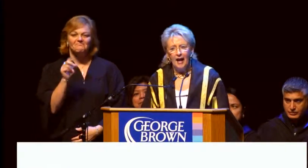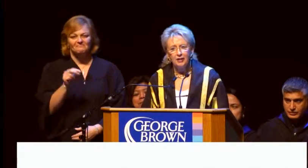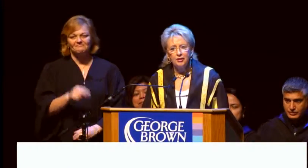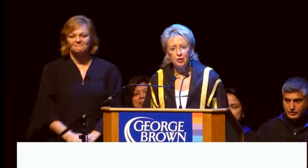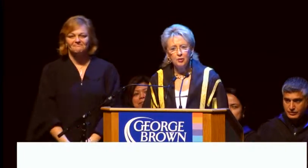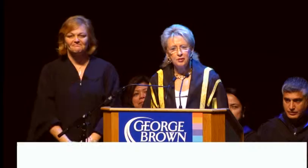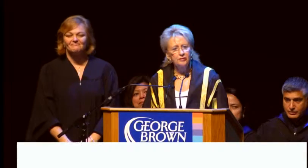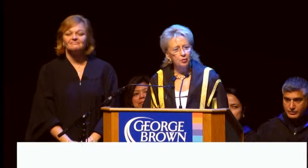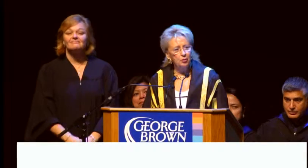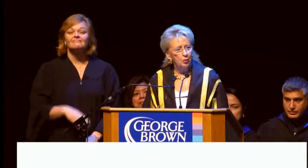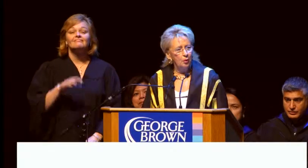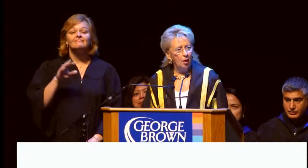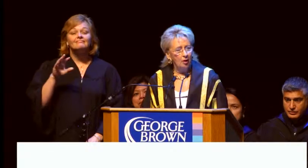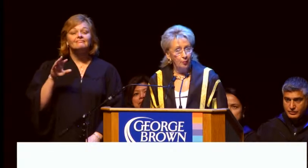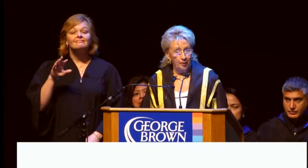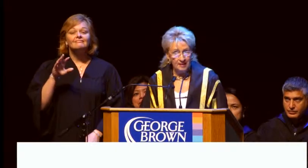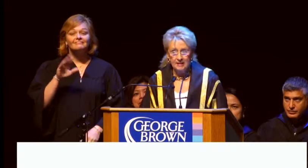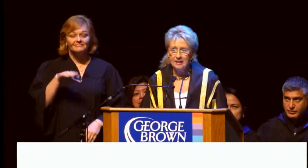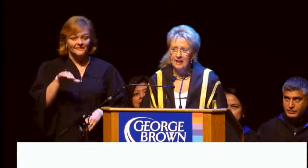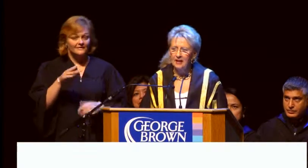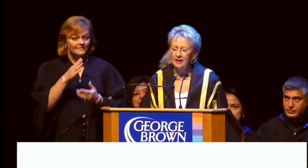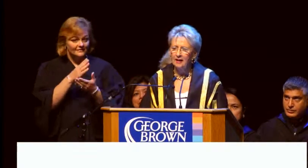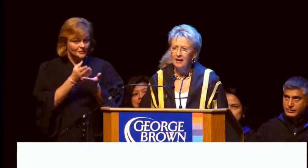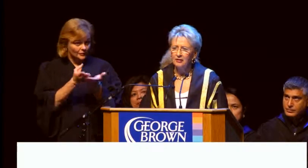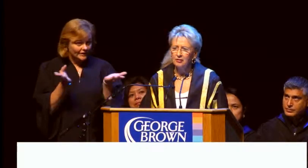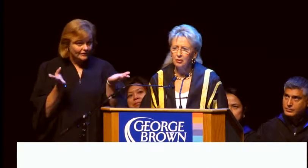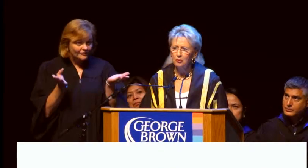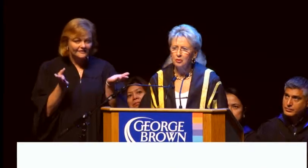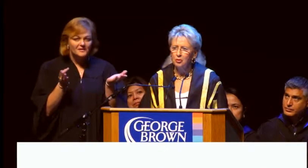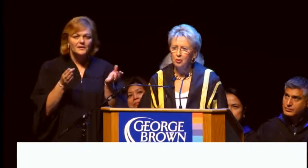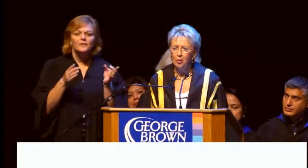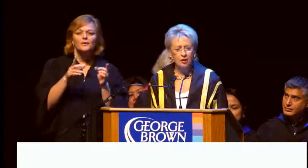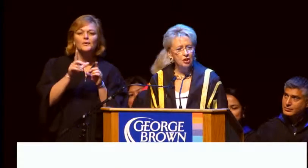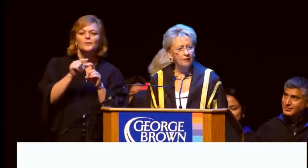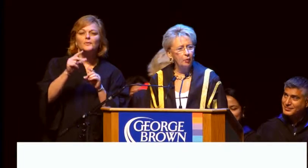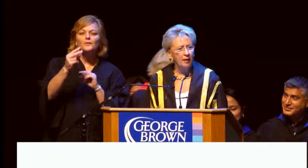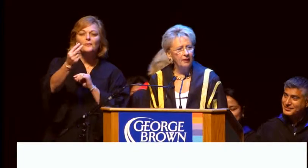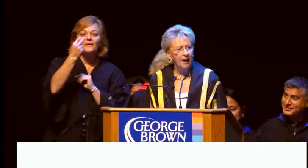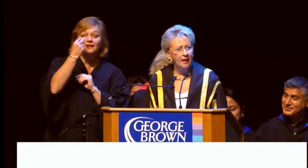AND TO THOSE OF YOU WHO ARE PRESENT TODAY, AND TO THOSE WHO ARE WATCHING ON THE WEBCAST,